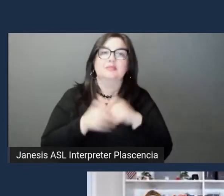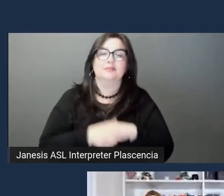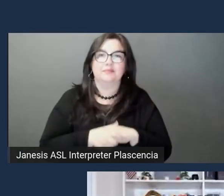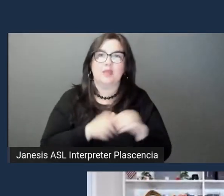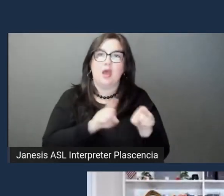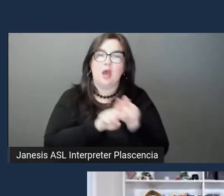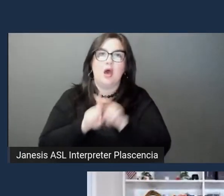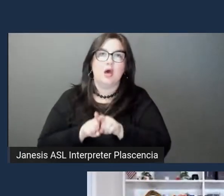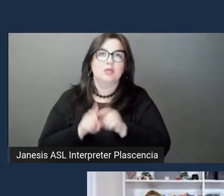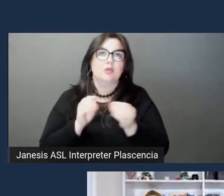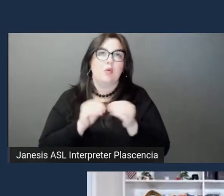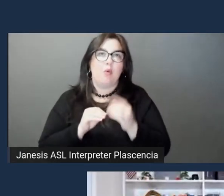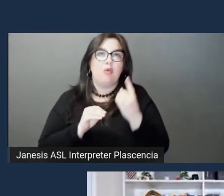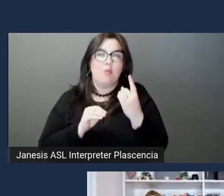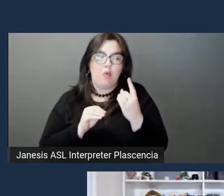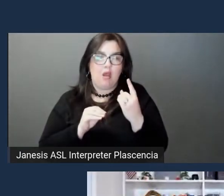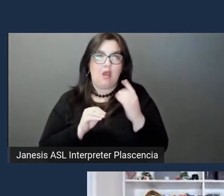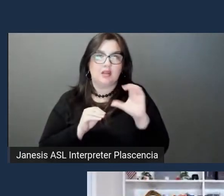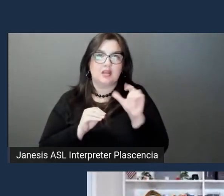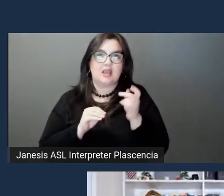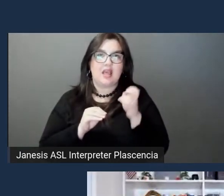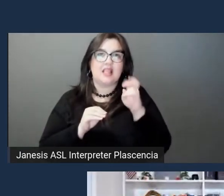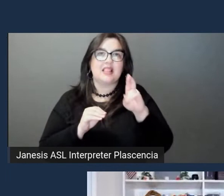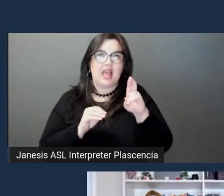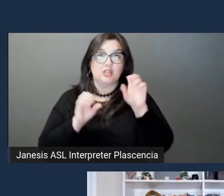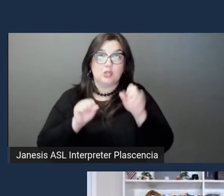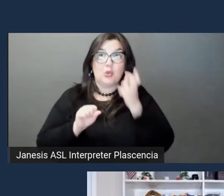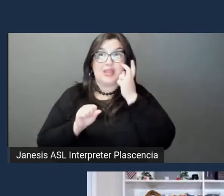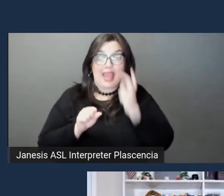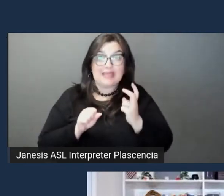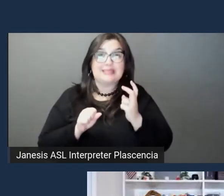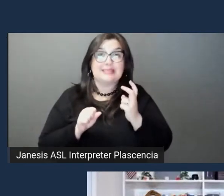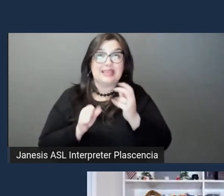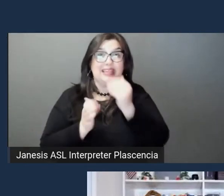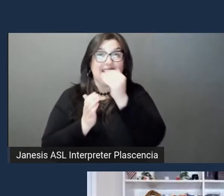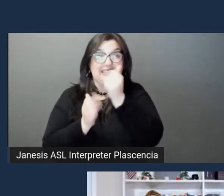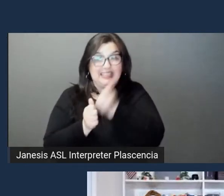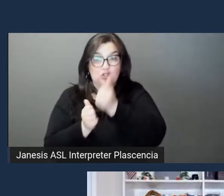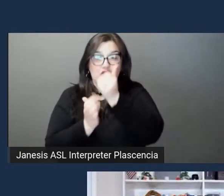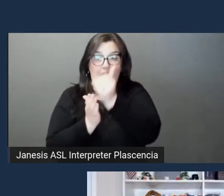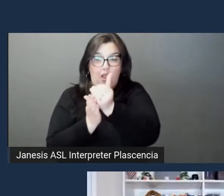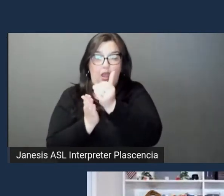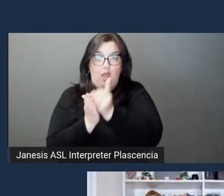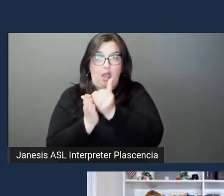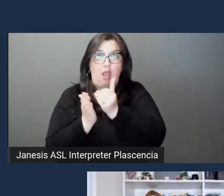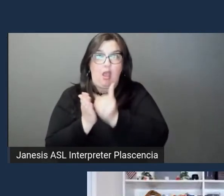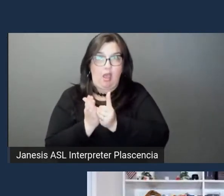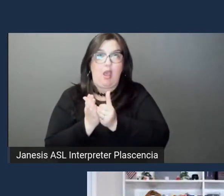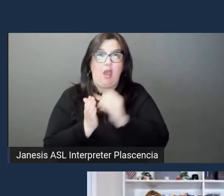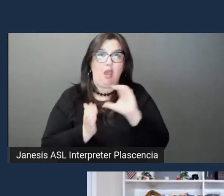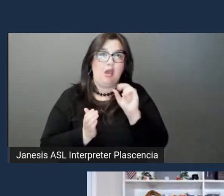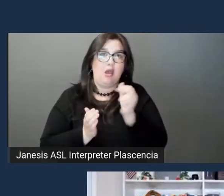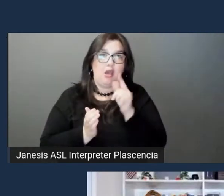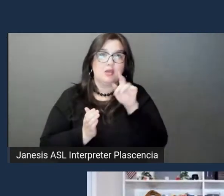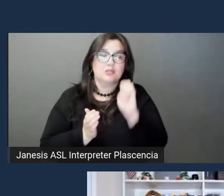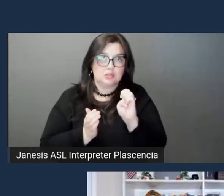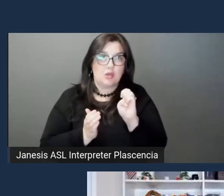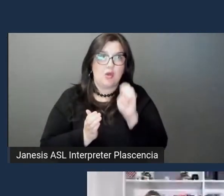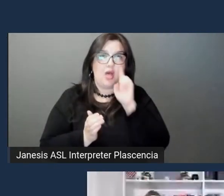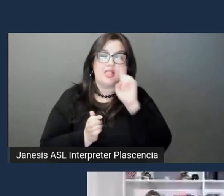and if you do that, you will see every Collector listed in the console and then what will happen is, the servers will essentially let the Collectors know,